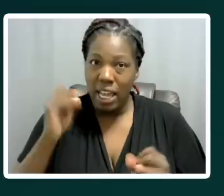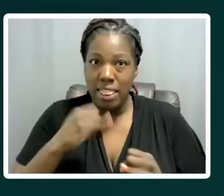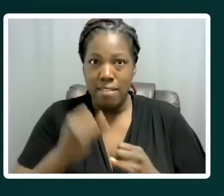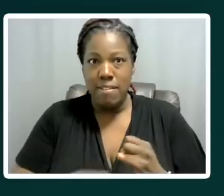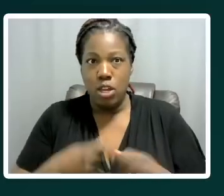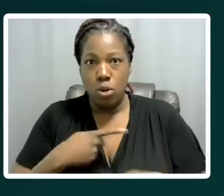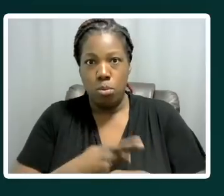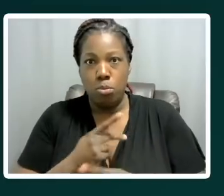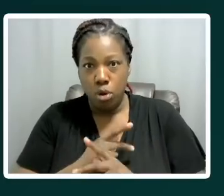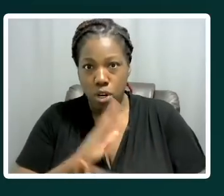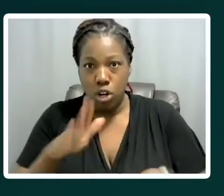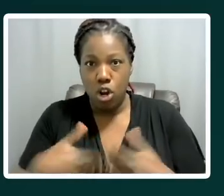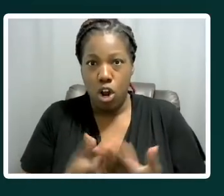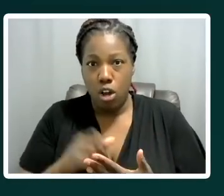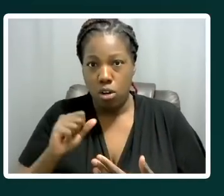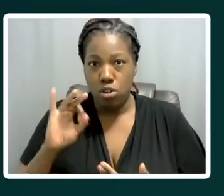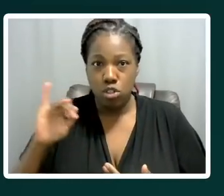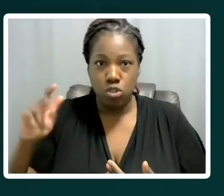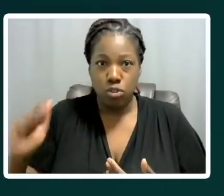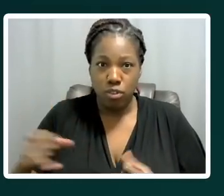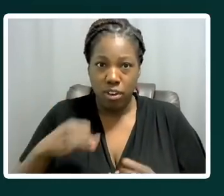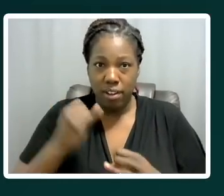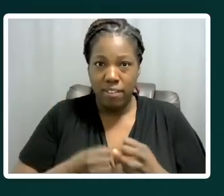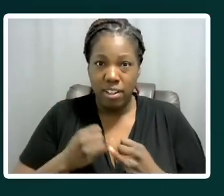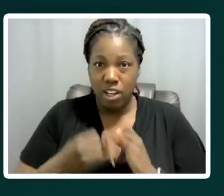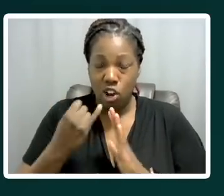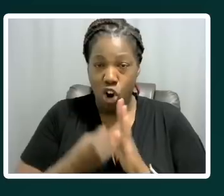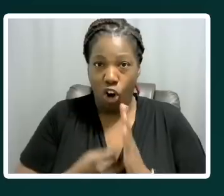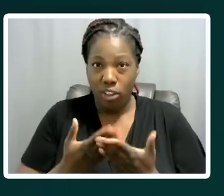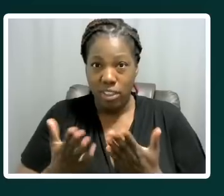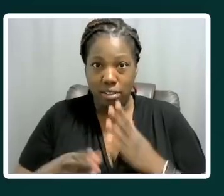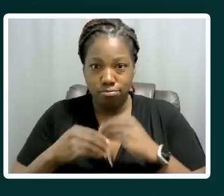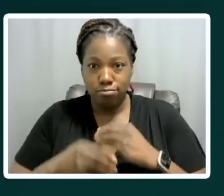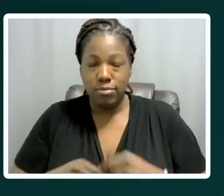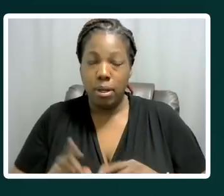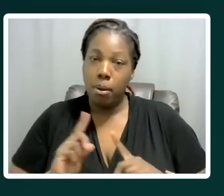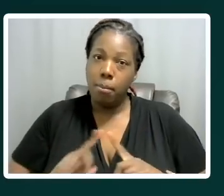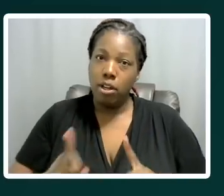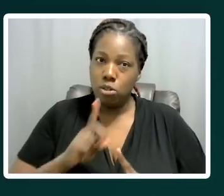Sofia's lovely finalized art assets, but was definitely in the right direction.